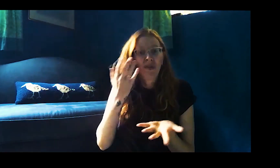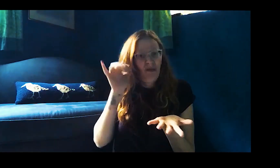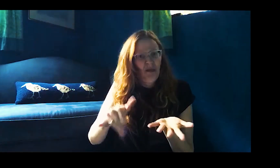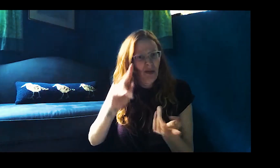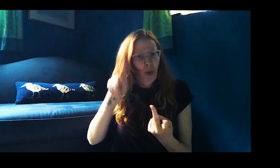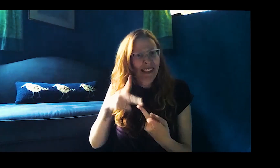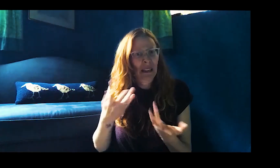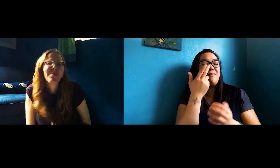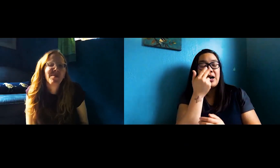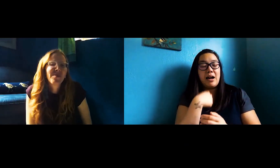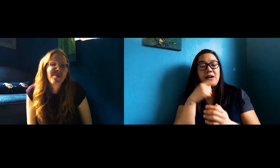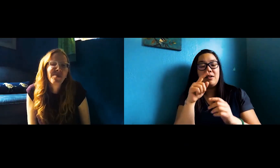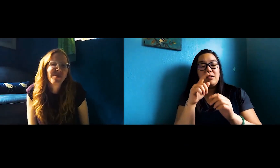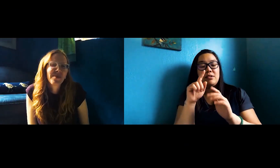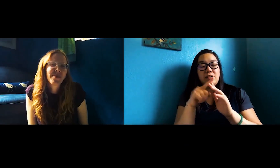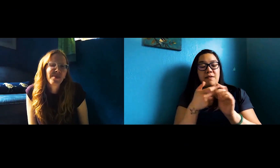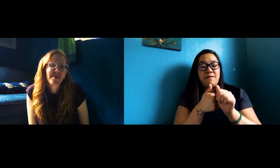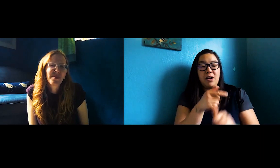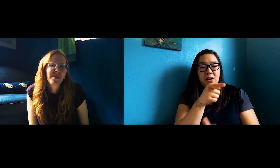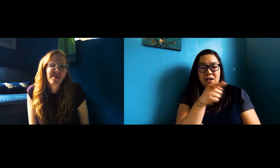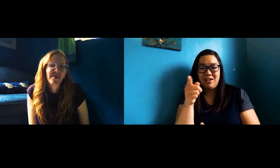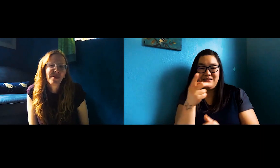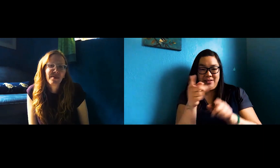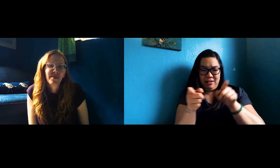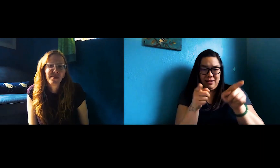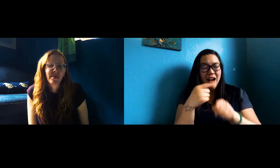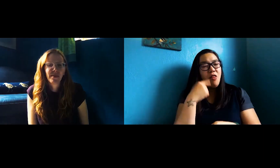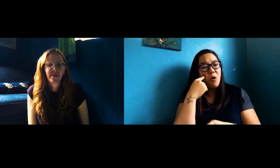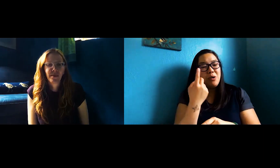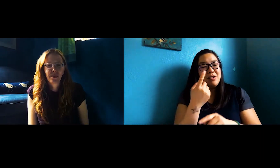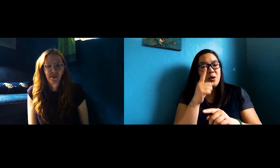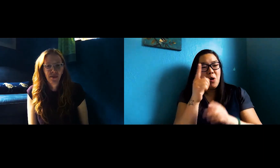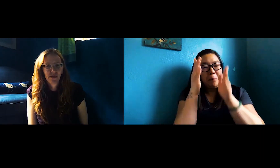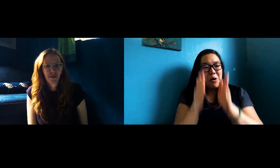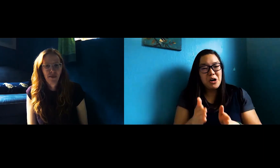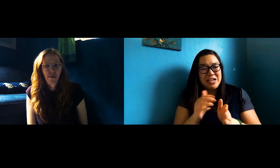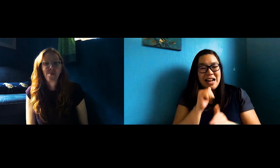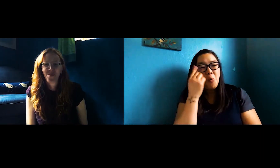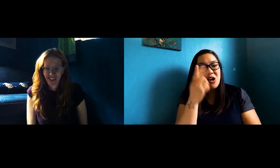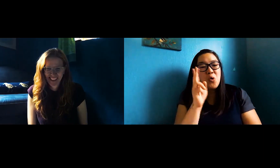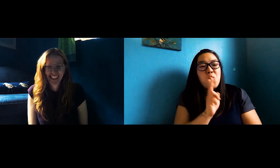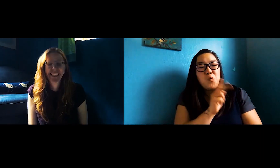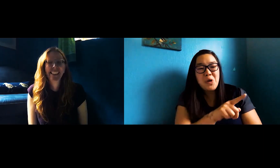you get it. I think that's what I'm saying. It's - it's the experience itself, is perfection. You know what's funny, is when I started following the two of you, I thought that